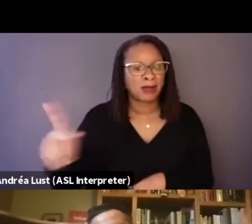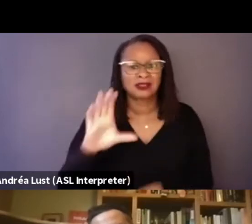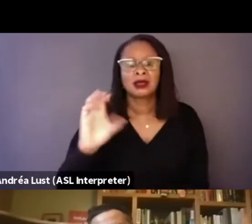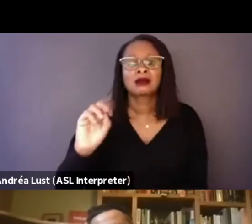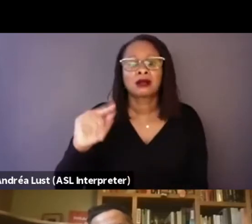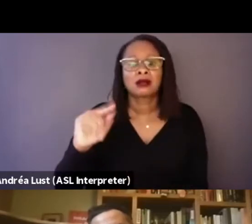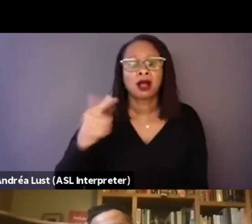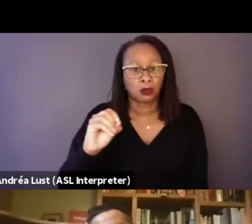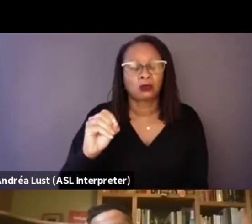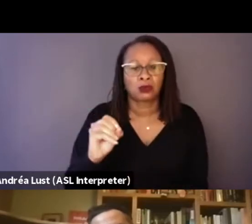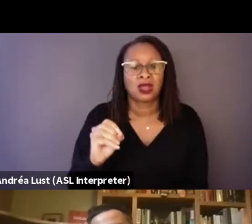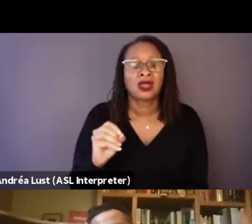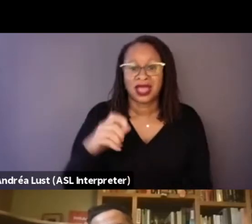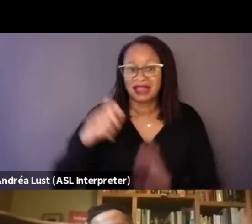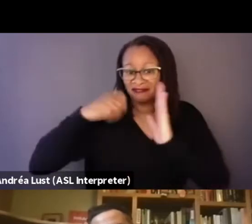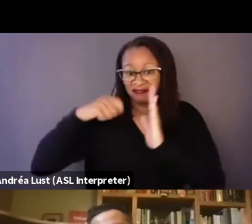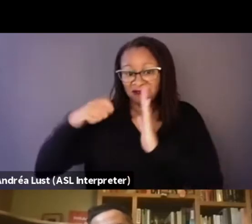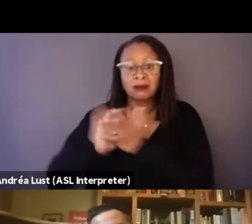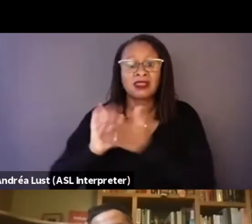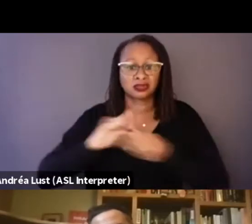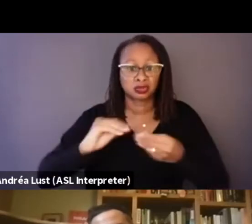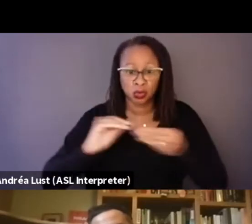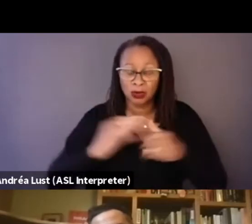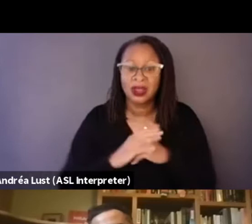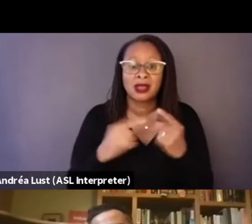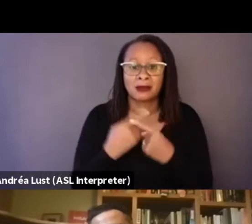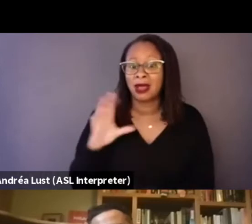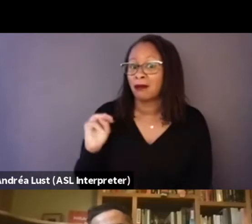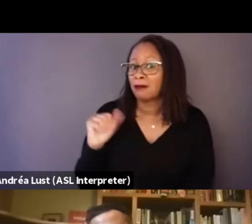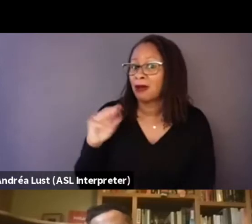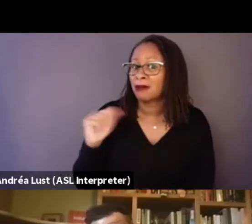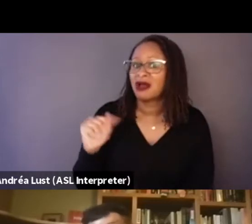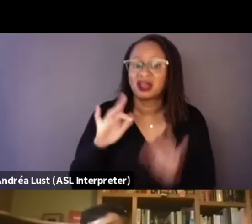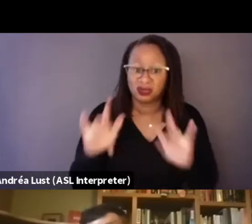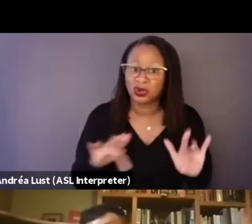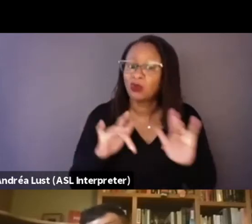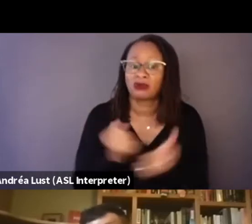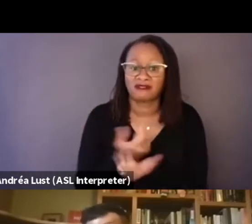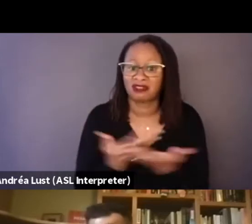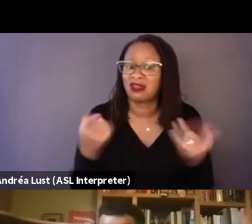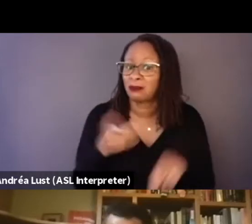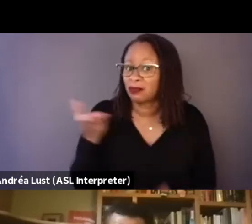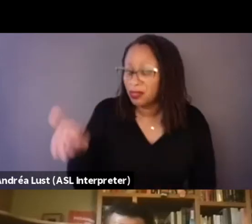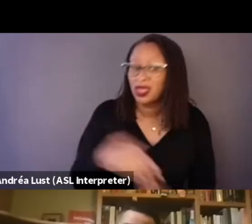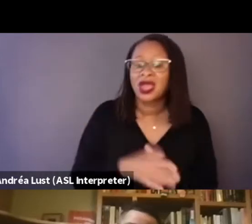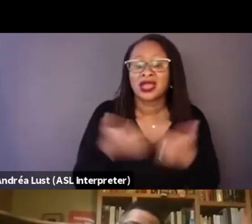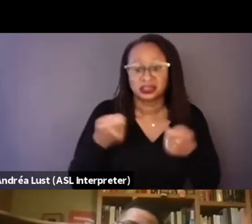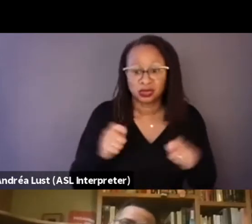and tell and shooting the story for the rest, and recording and try to do the best short film-